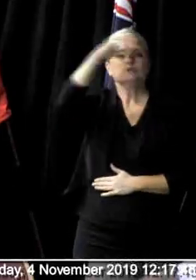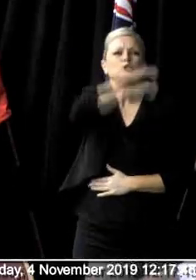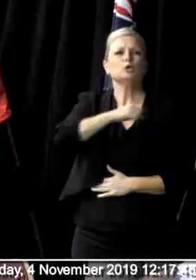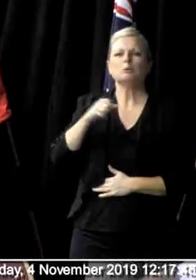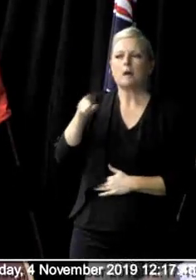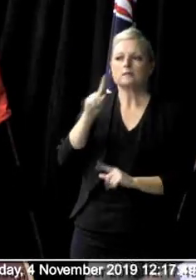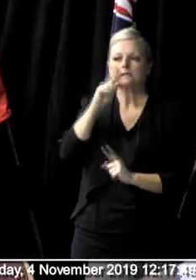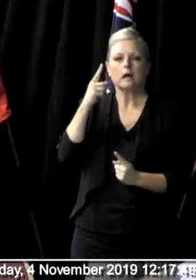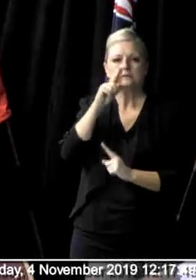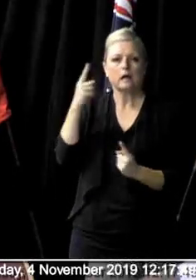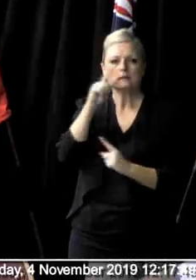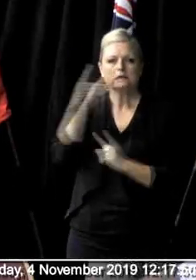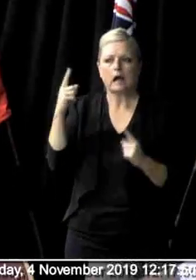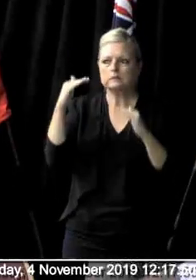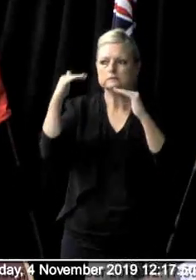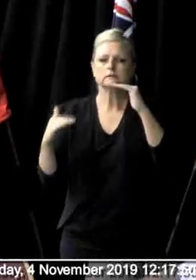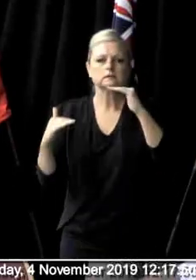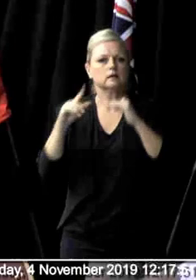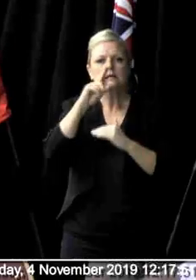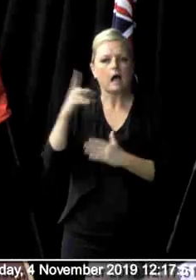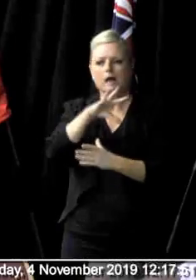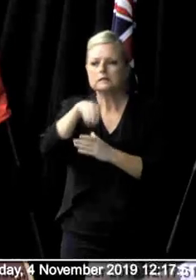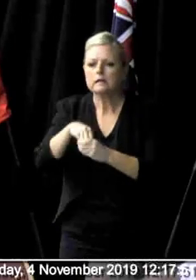that her – and her right to be part of the group.